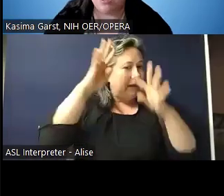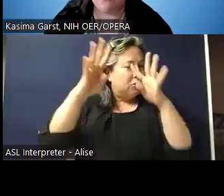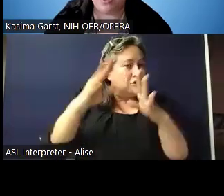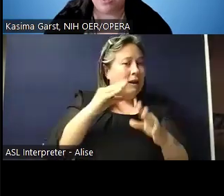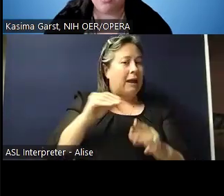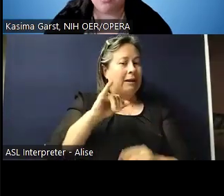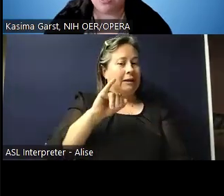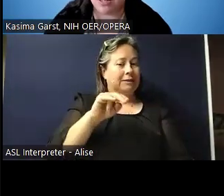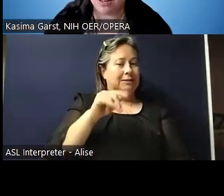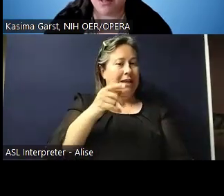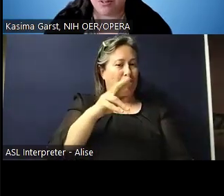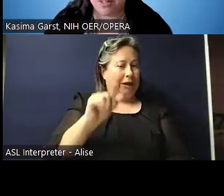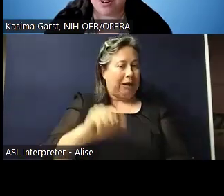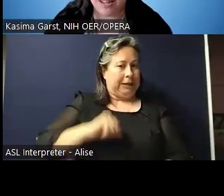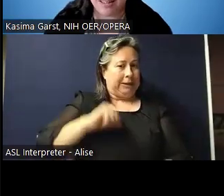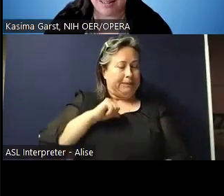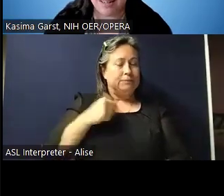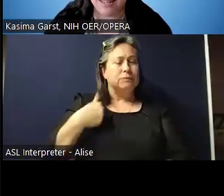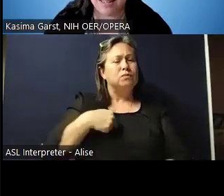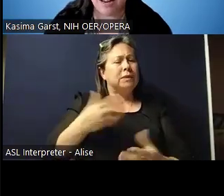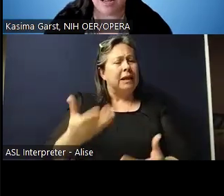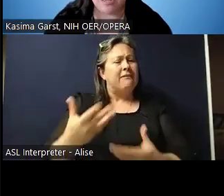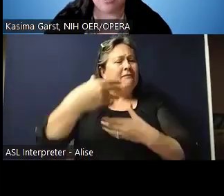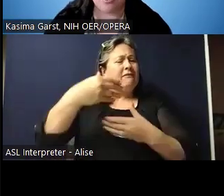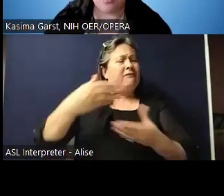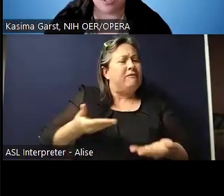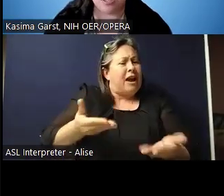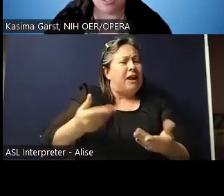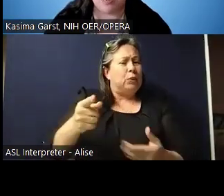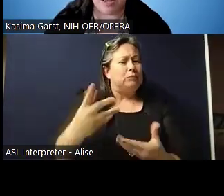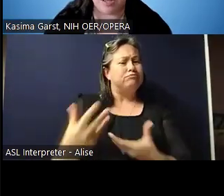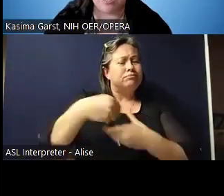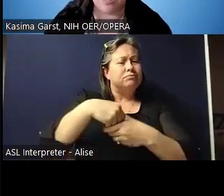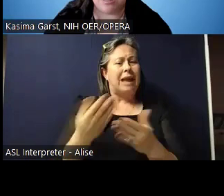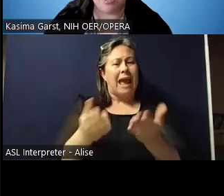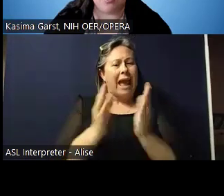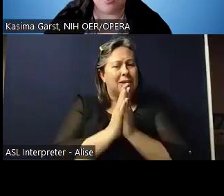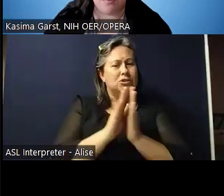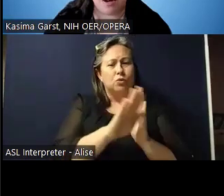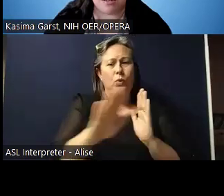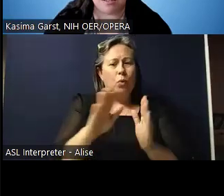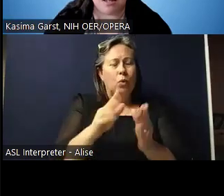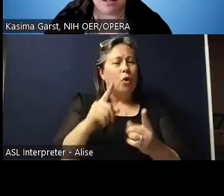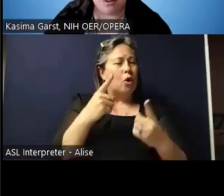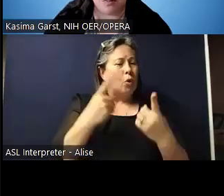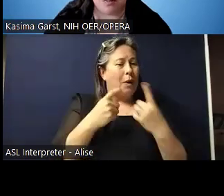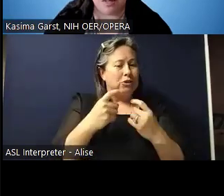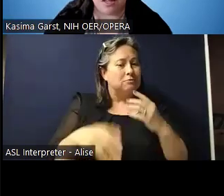We invite you to get involved in our case studies and ask your questions be added in the Q and A box in Zoom